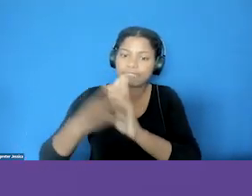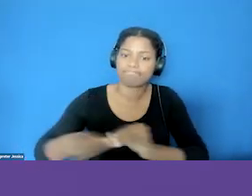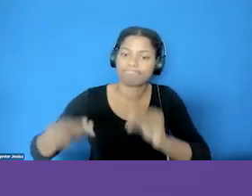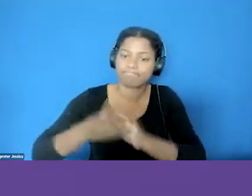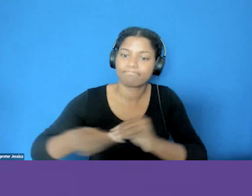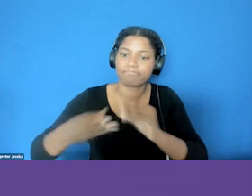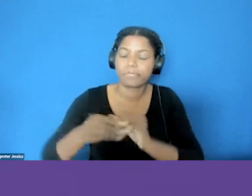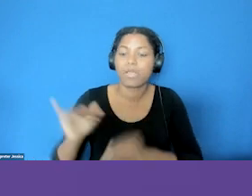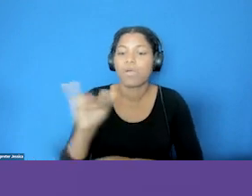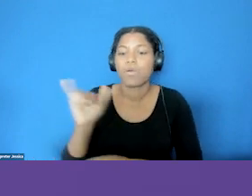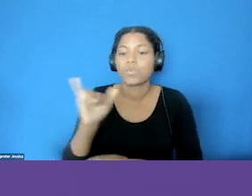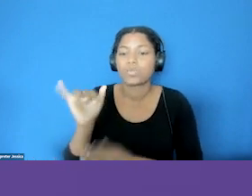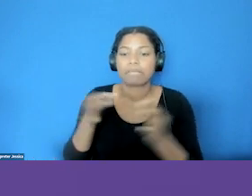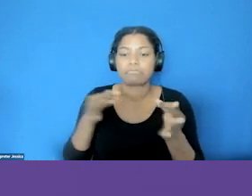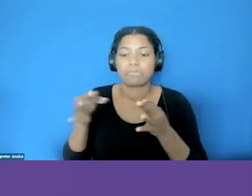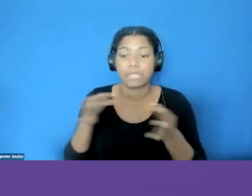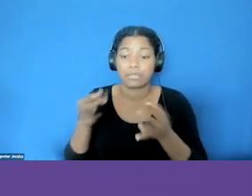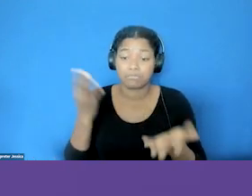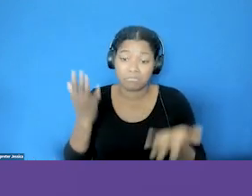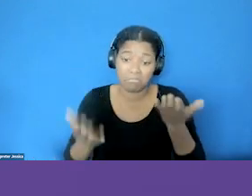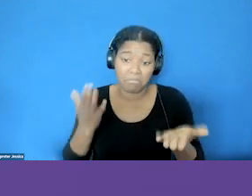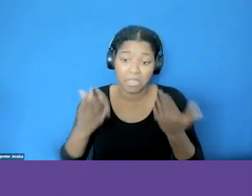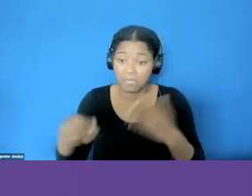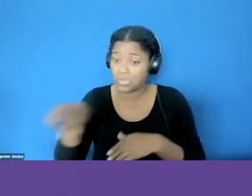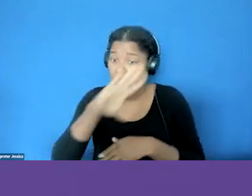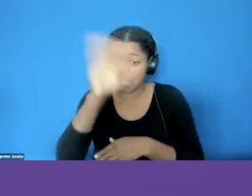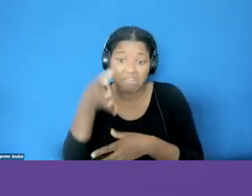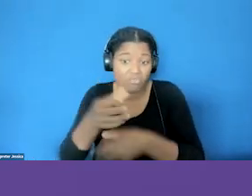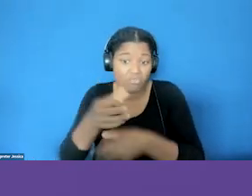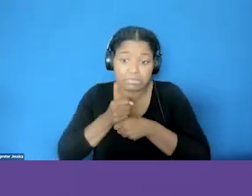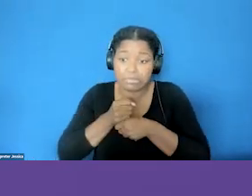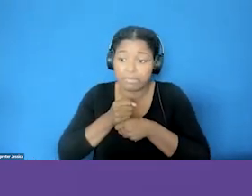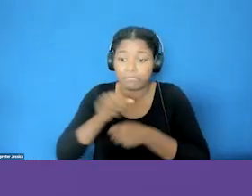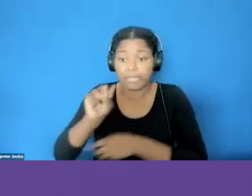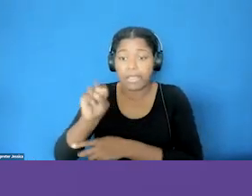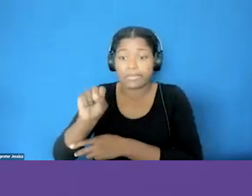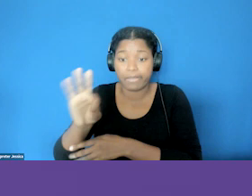And I also said that there may come a time if you've never received an NSF award